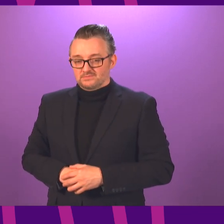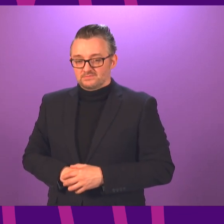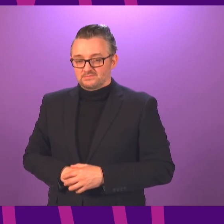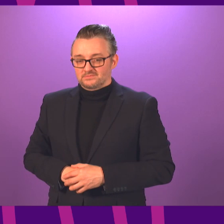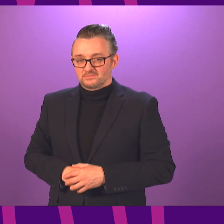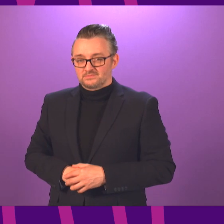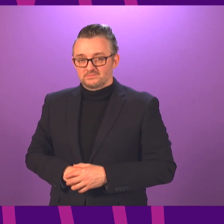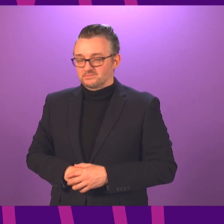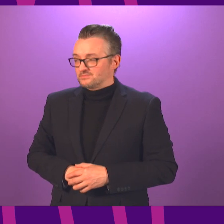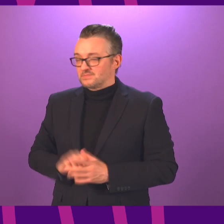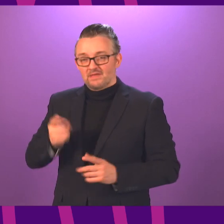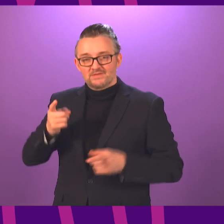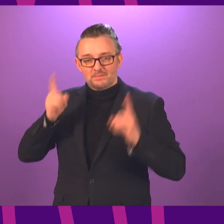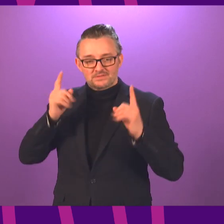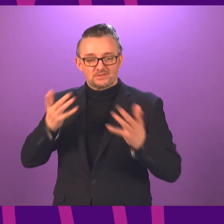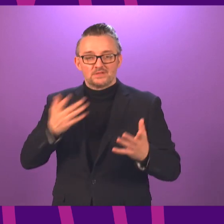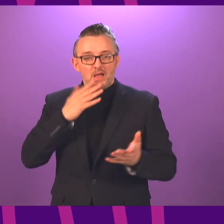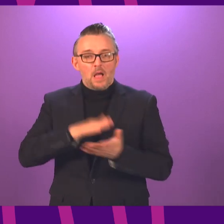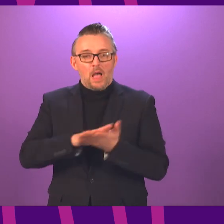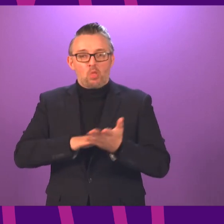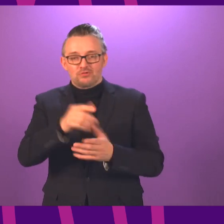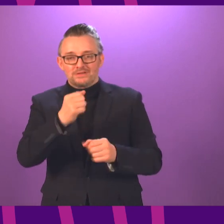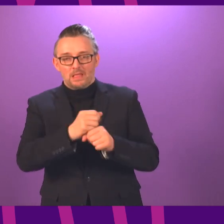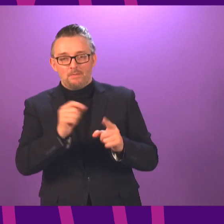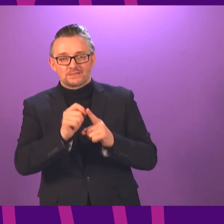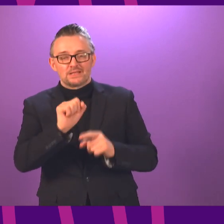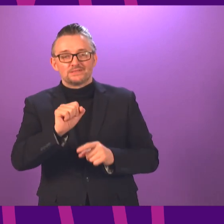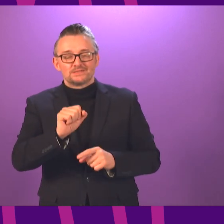The First Minister: My apologies to Gil Paterson. He froze in